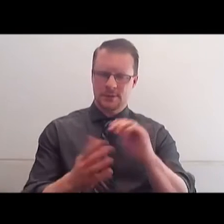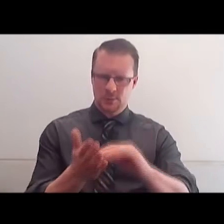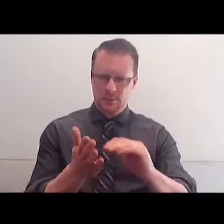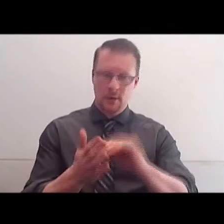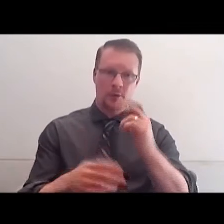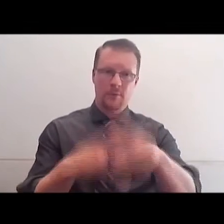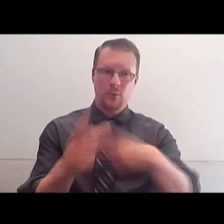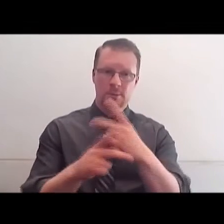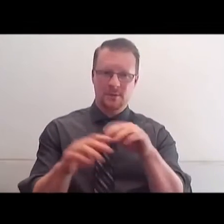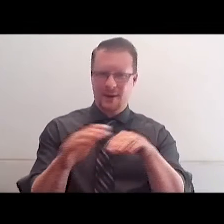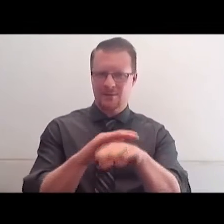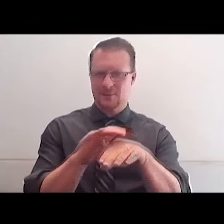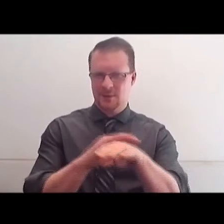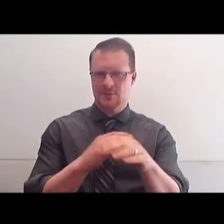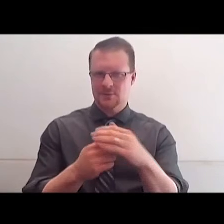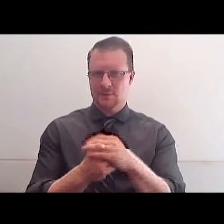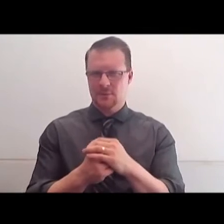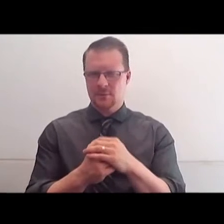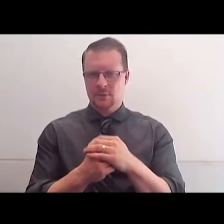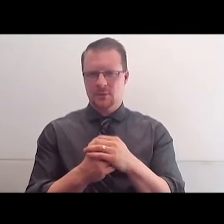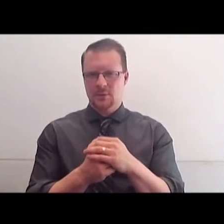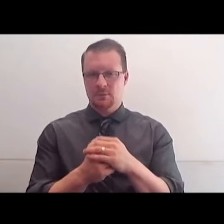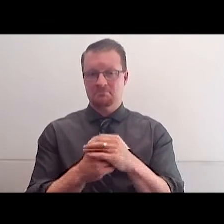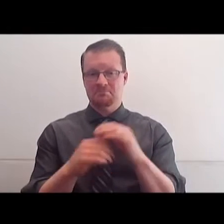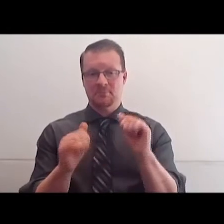There are other forms of access.